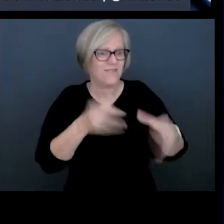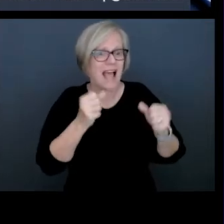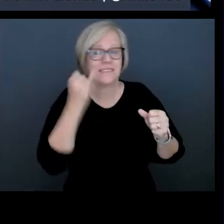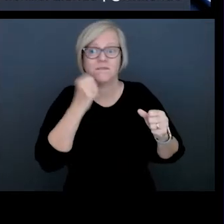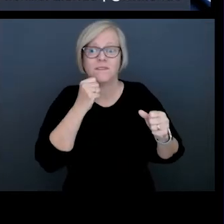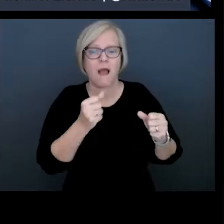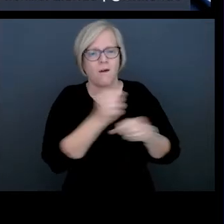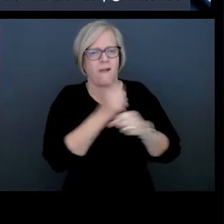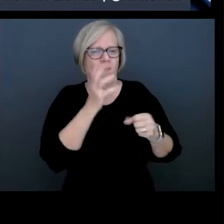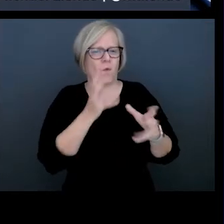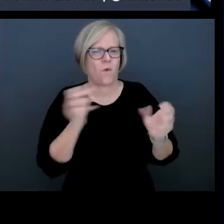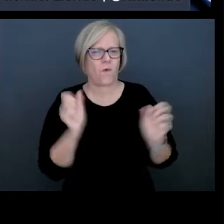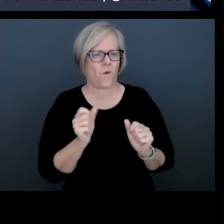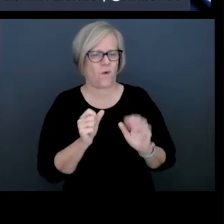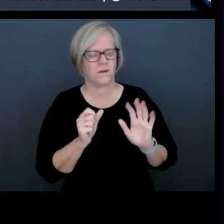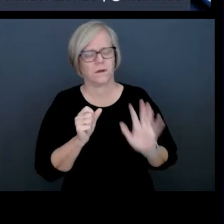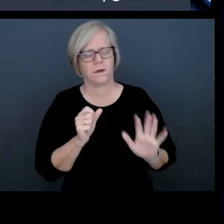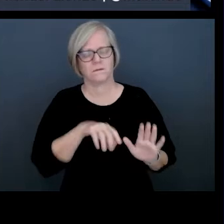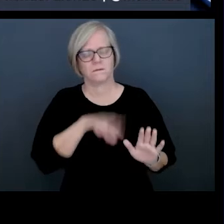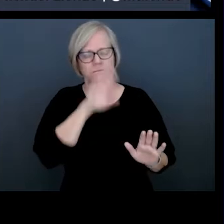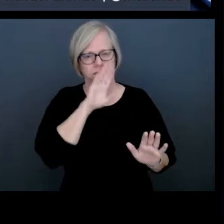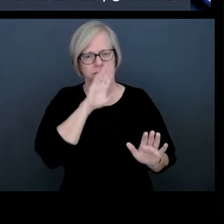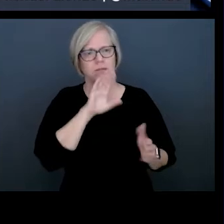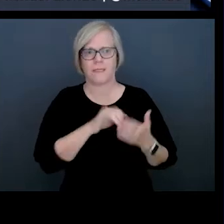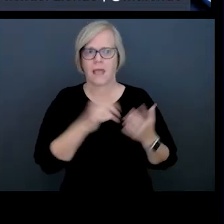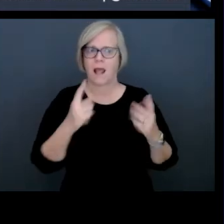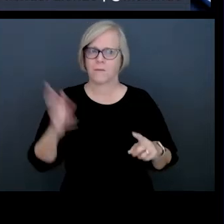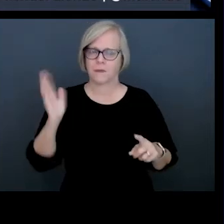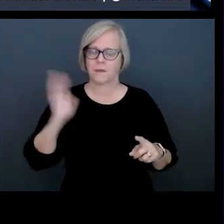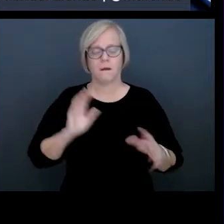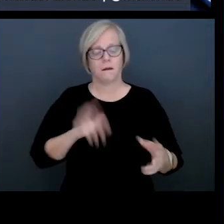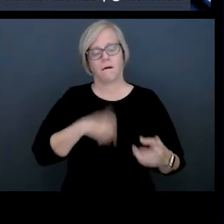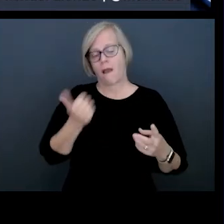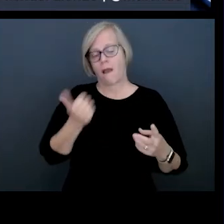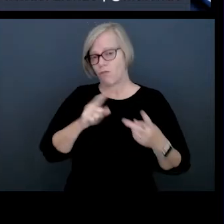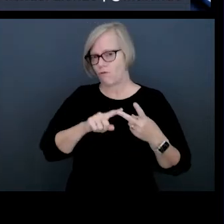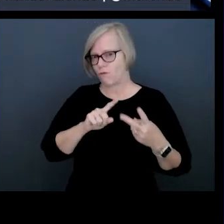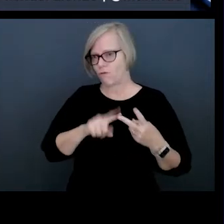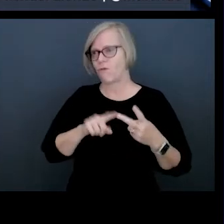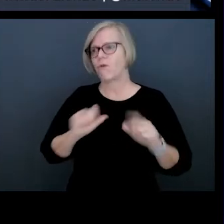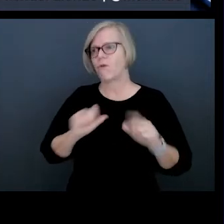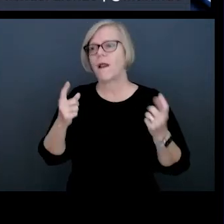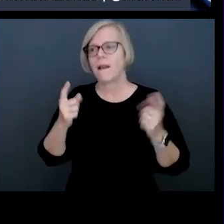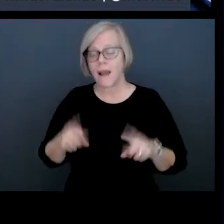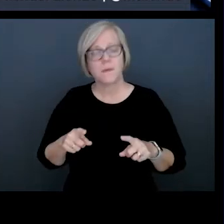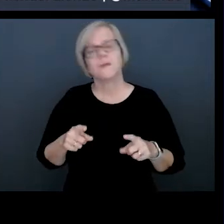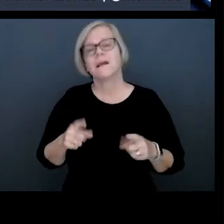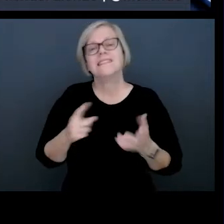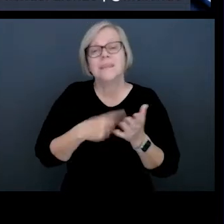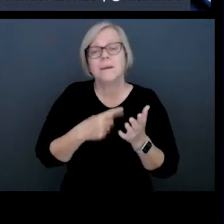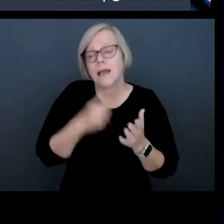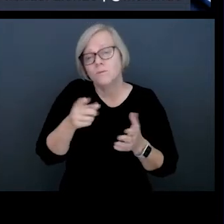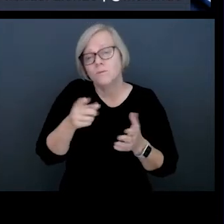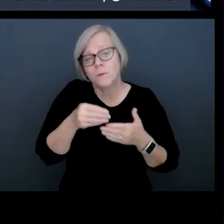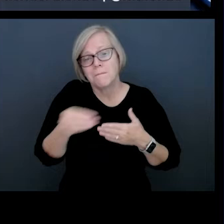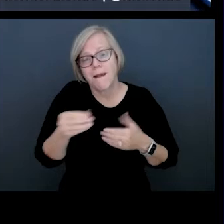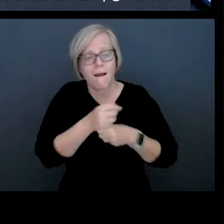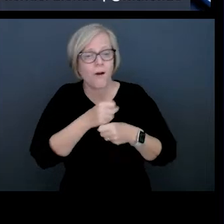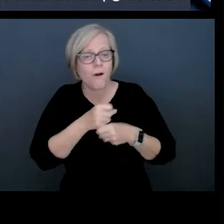That's one experience that I had. The other experience is, well, sometimes you can buy a coffee and they'll give you a ticket number,